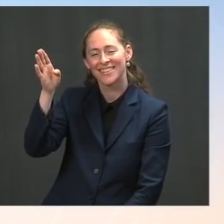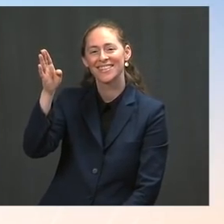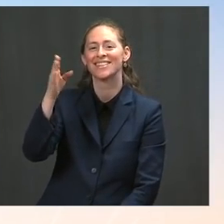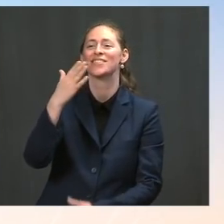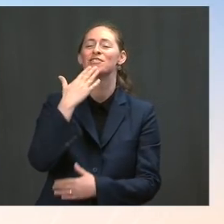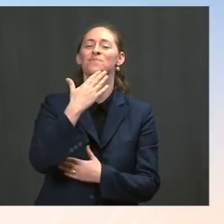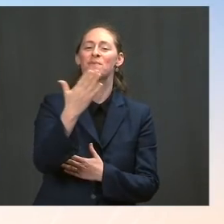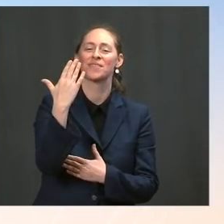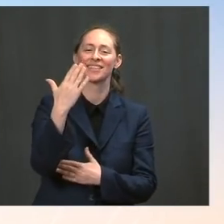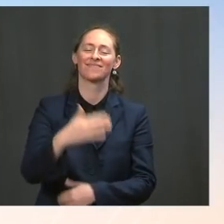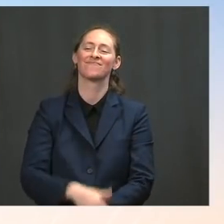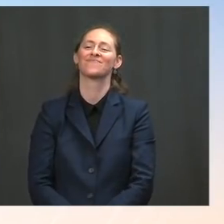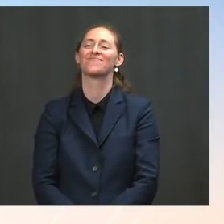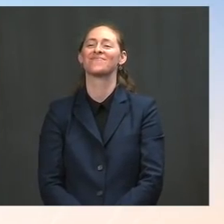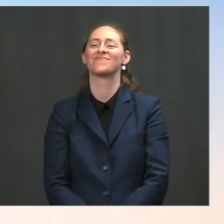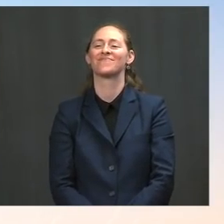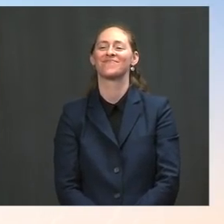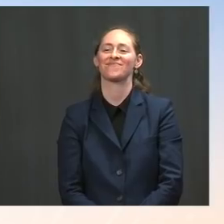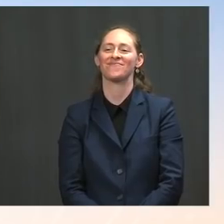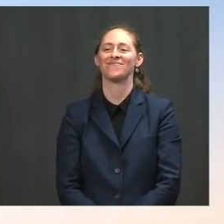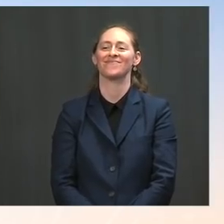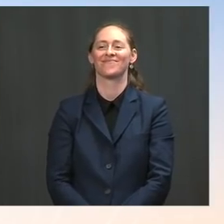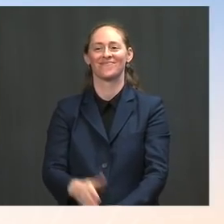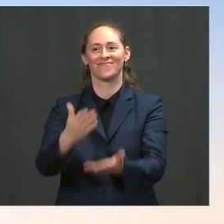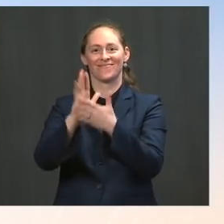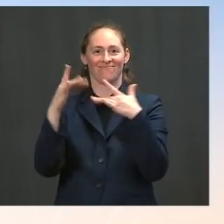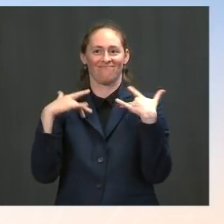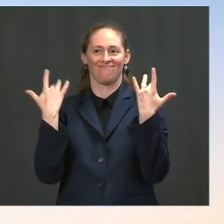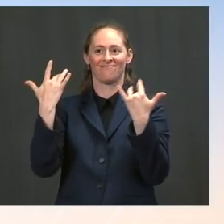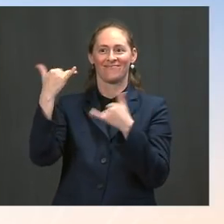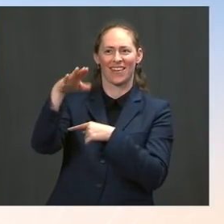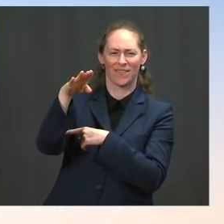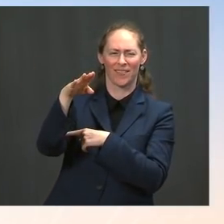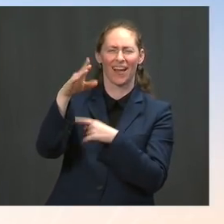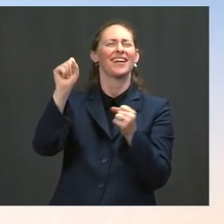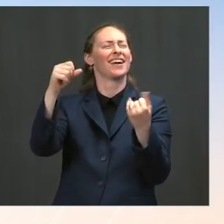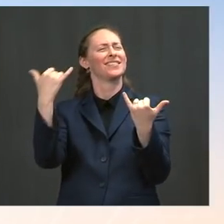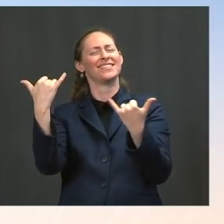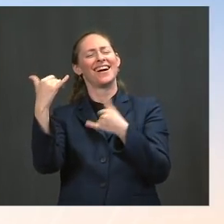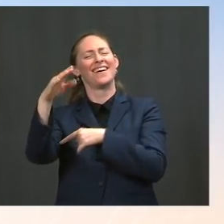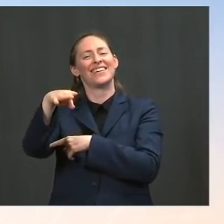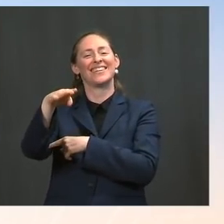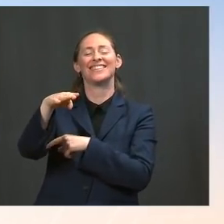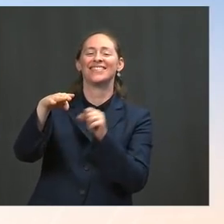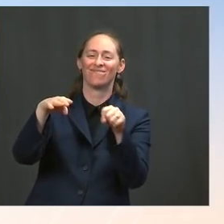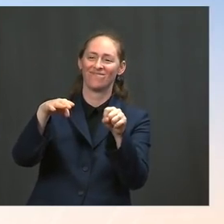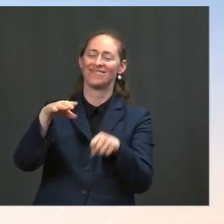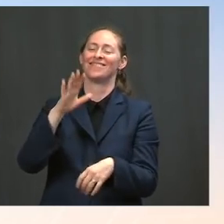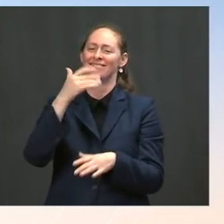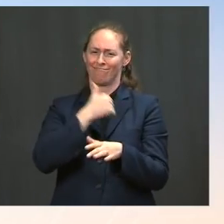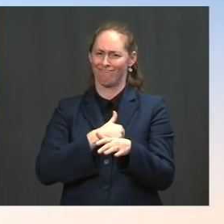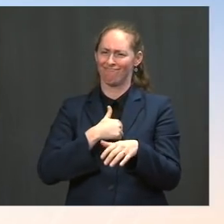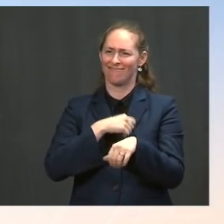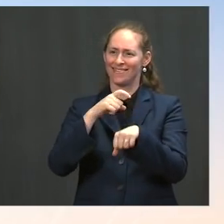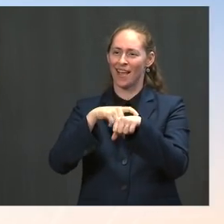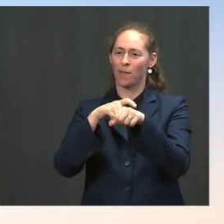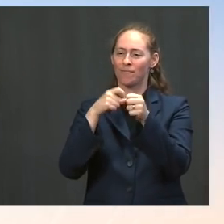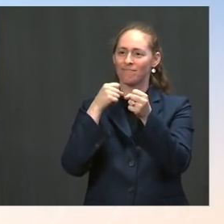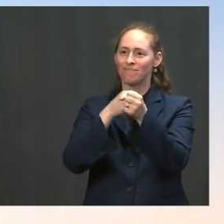All right. Exciting day today. Oh, afternoon -- sorry. We're a little -- a little delayed, given all of the events. A couple of items for all of you at the top.